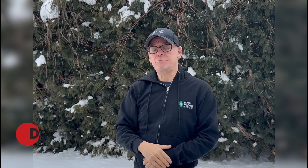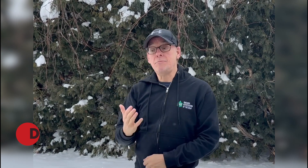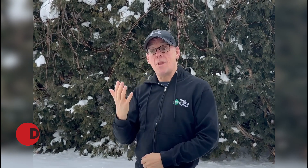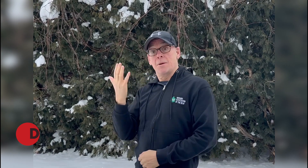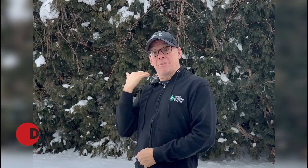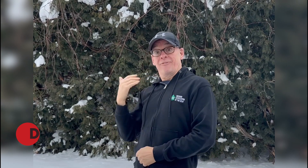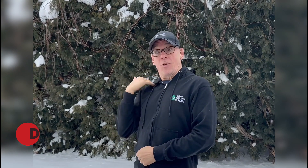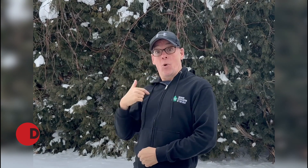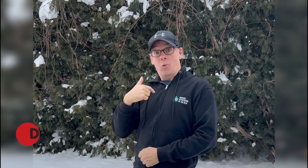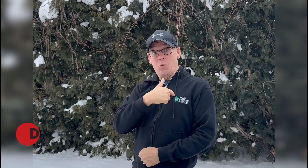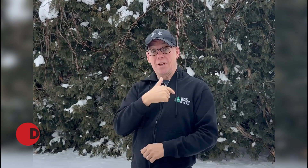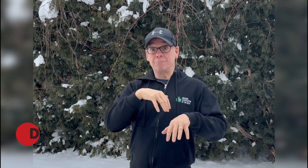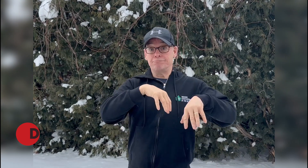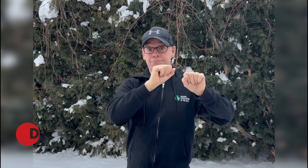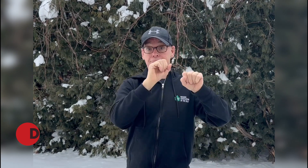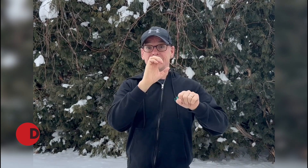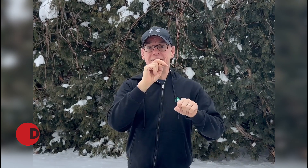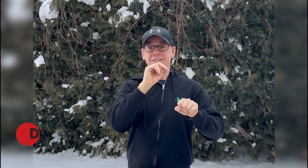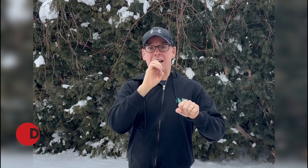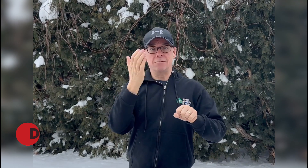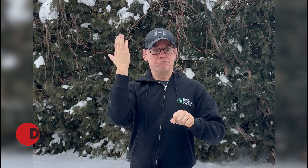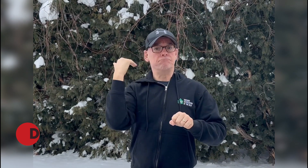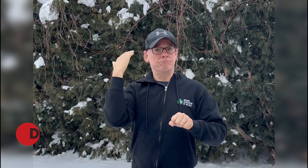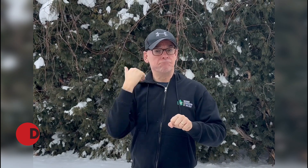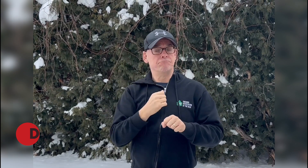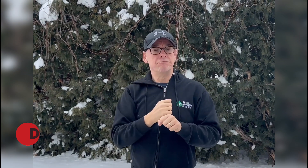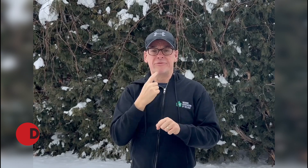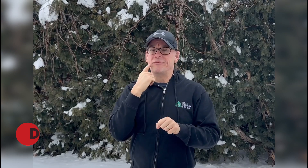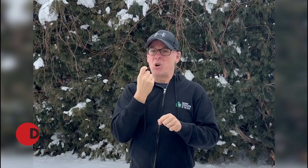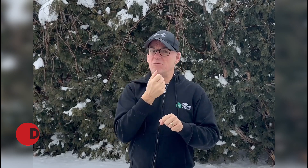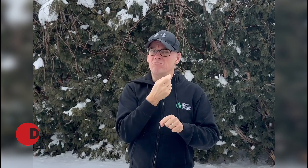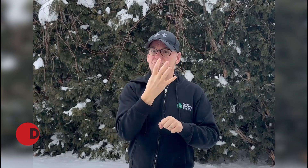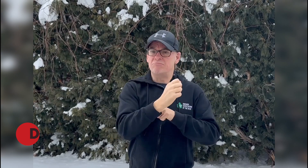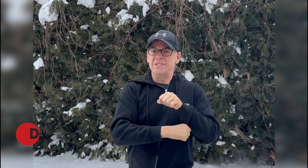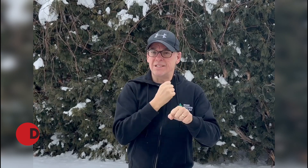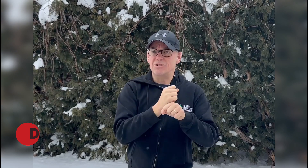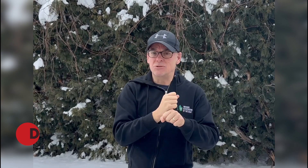at the Exhibition for a couple of years. Many people